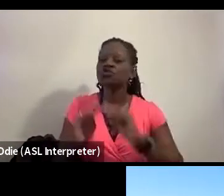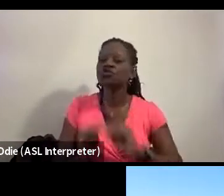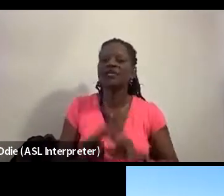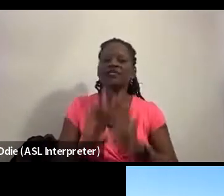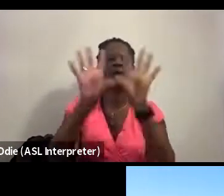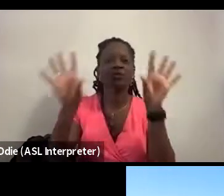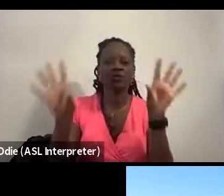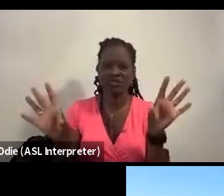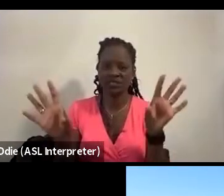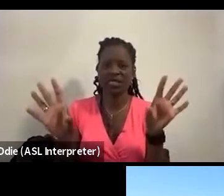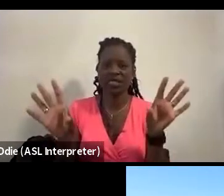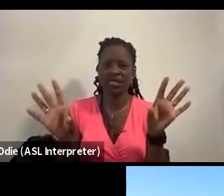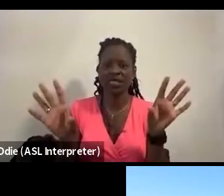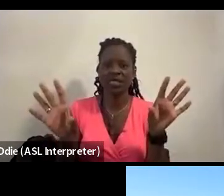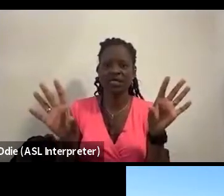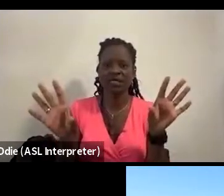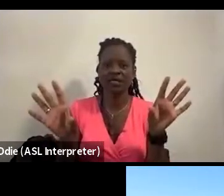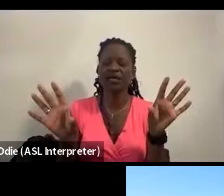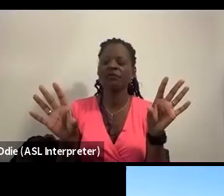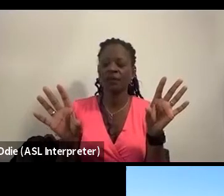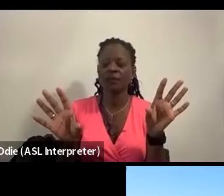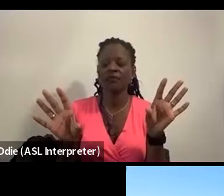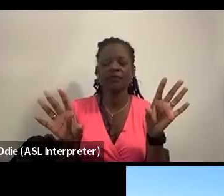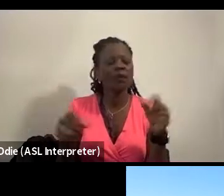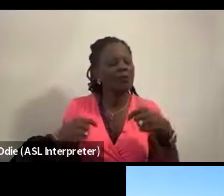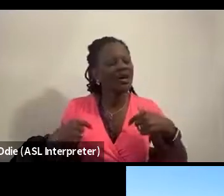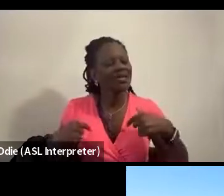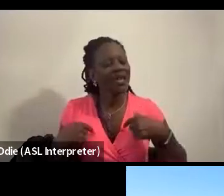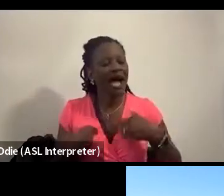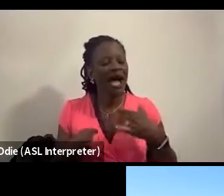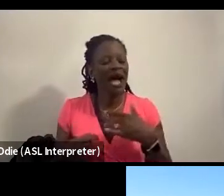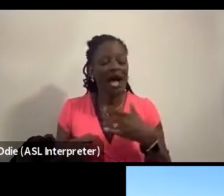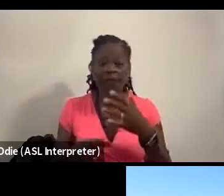news, I feel like we're actually pretty good at transparency.